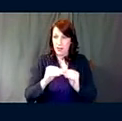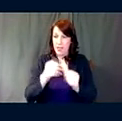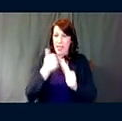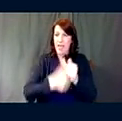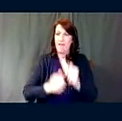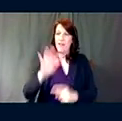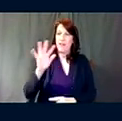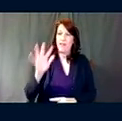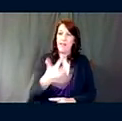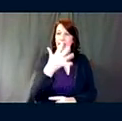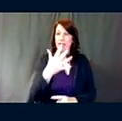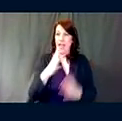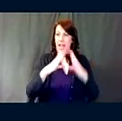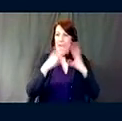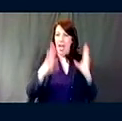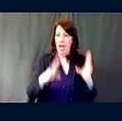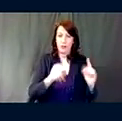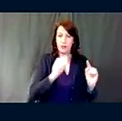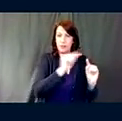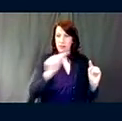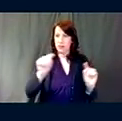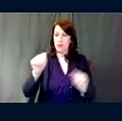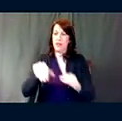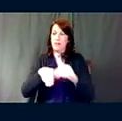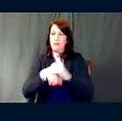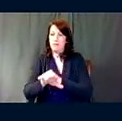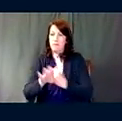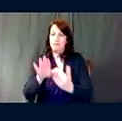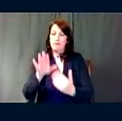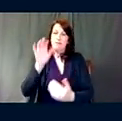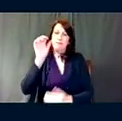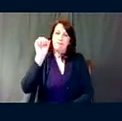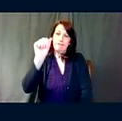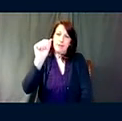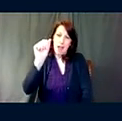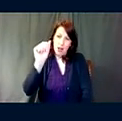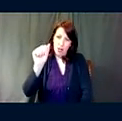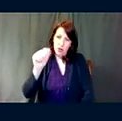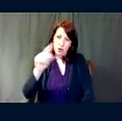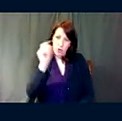EVERY FIFTH HOUSEHOLD WE TRIED TO KNOCK ON THE DOOR AND ASK ABOUT RESPIRATORY DISEASE.